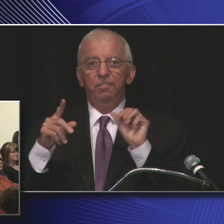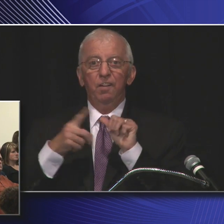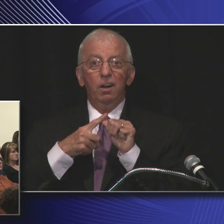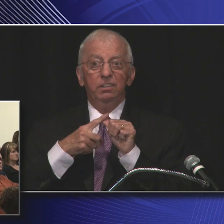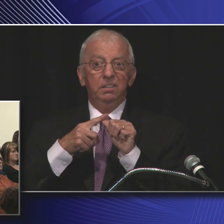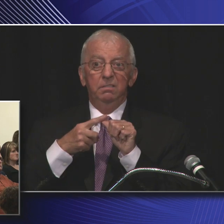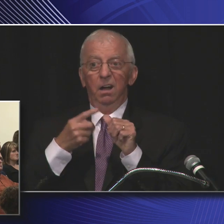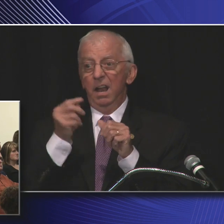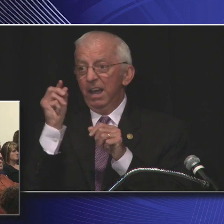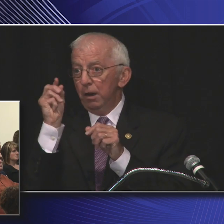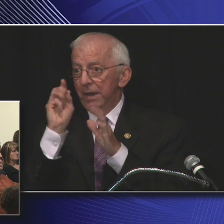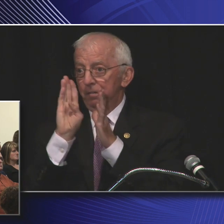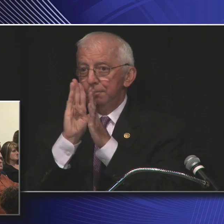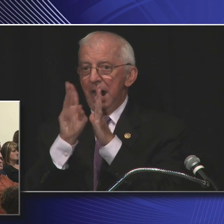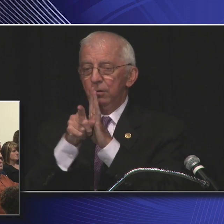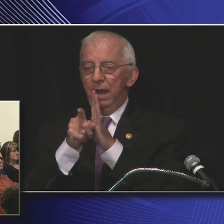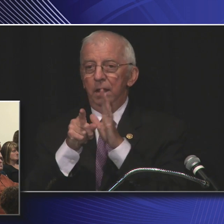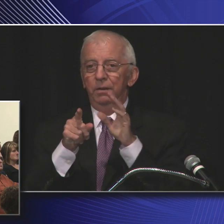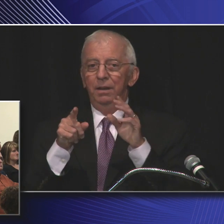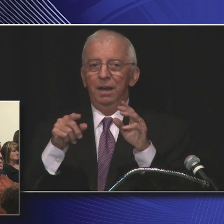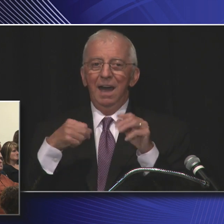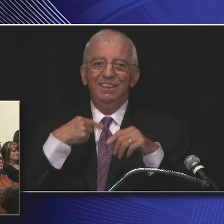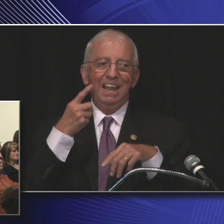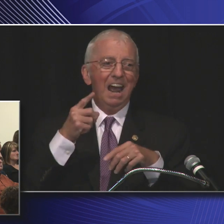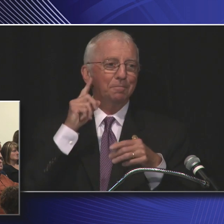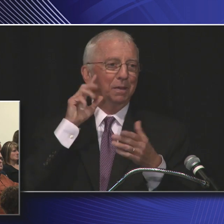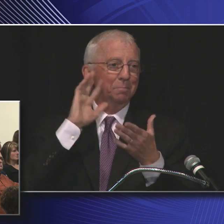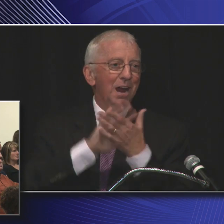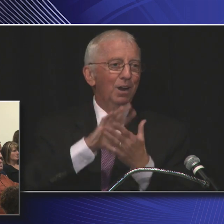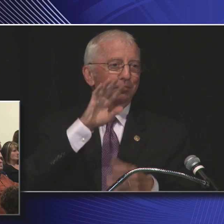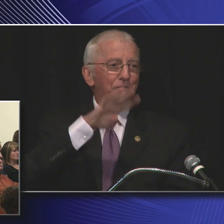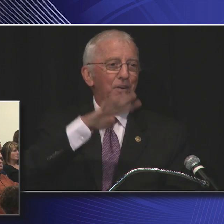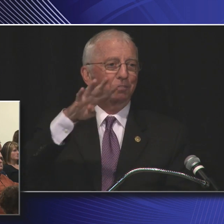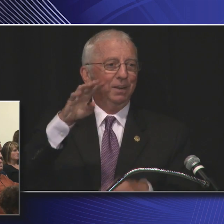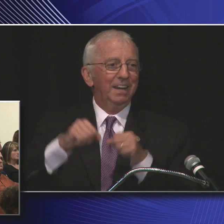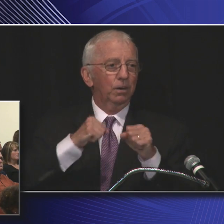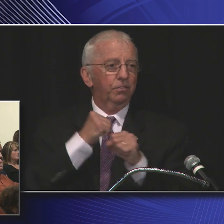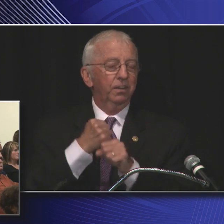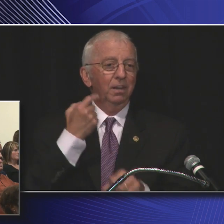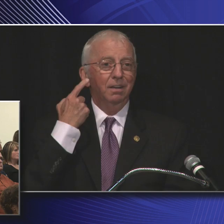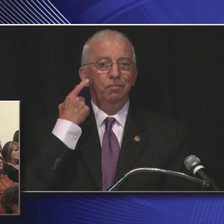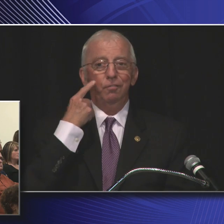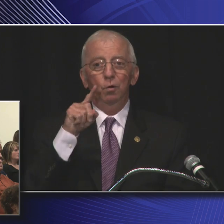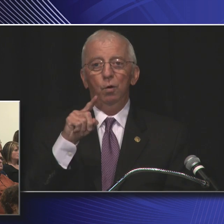First, a little bit of background. I said I've been married for 44 years,